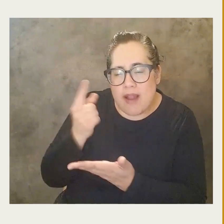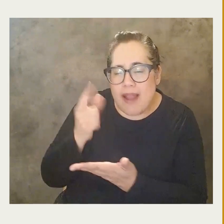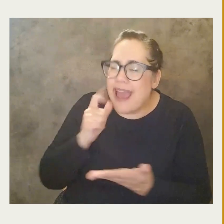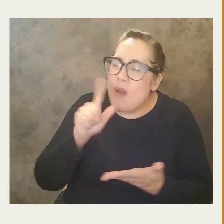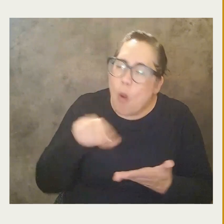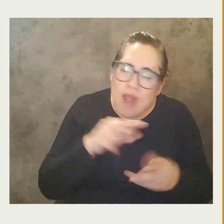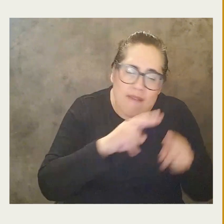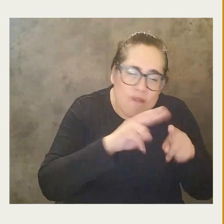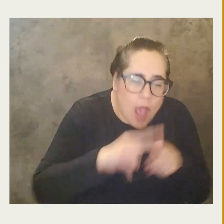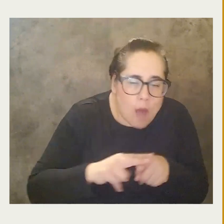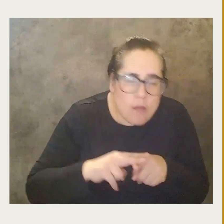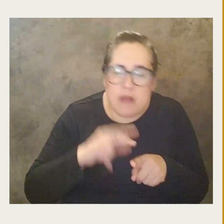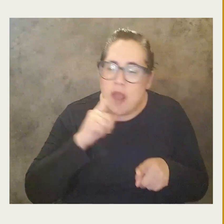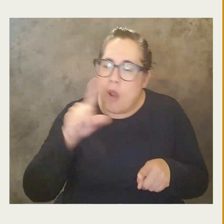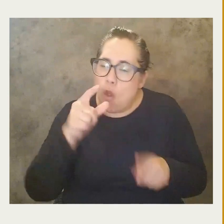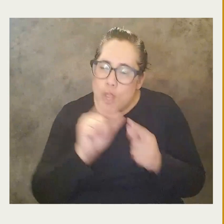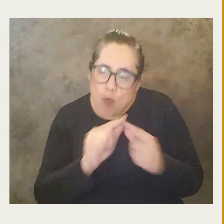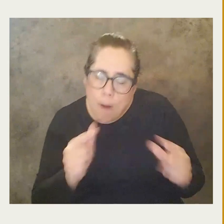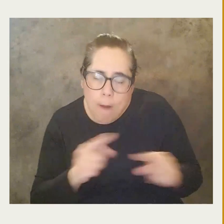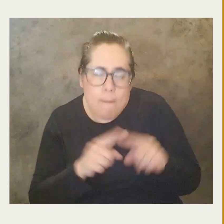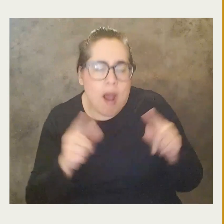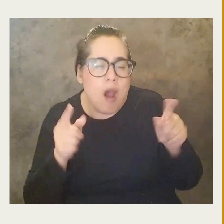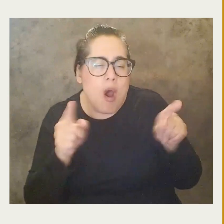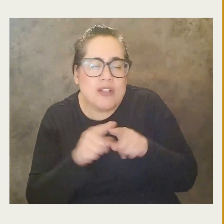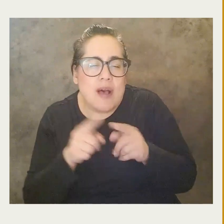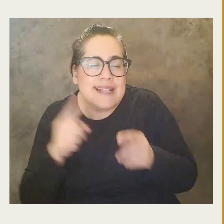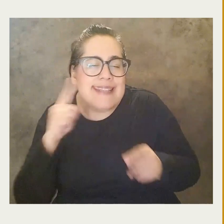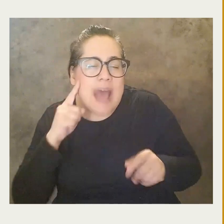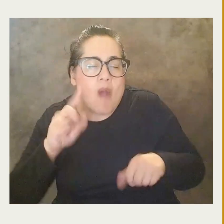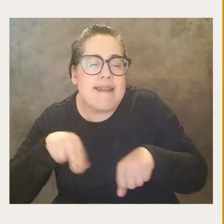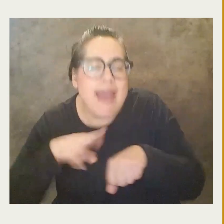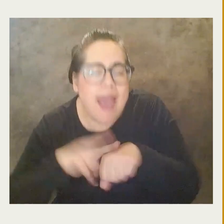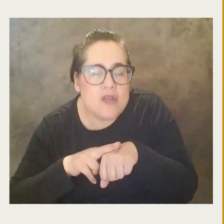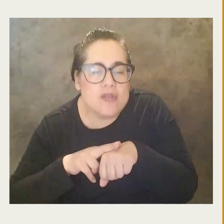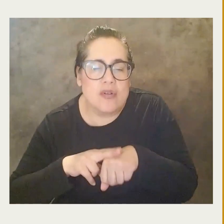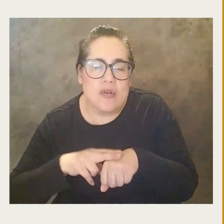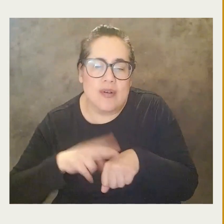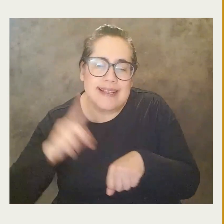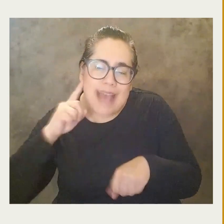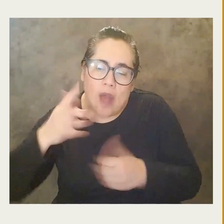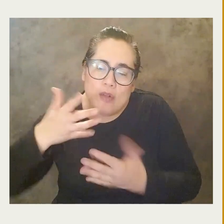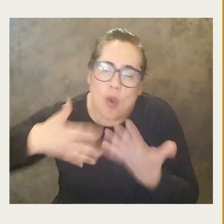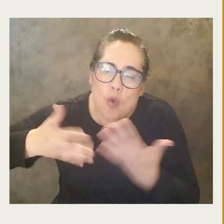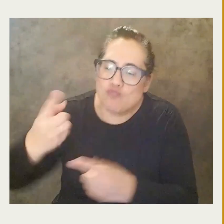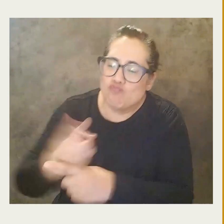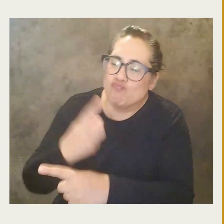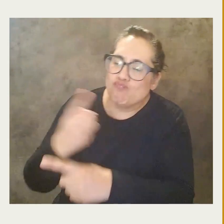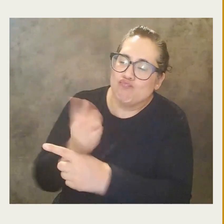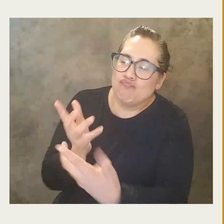vocabulary and grammar, but also what sounds natural ... and socially appropriate within a culture.